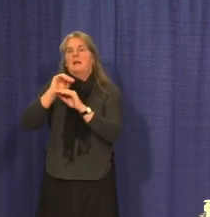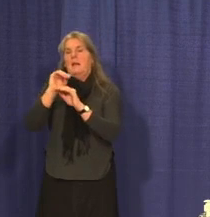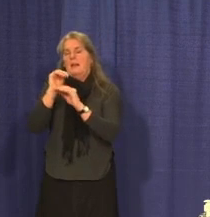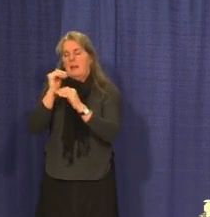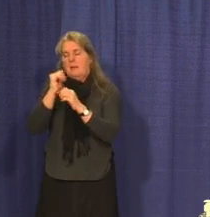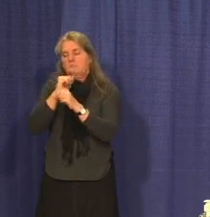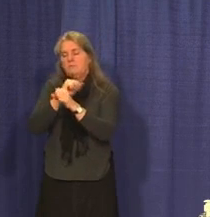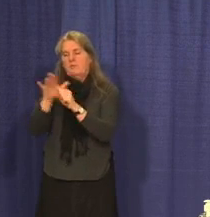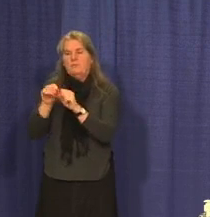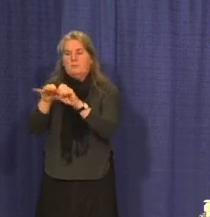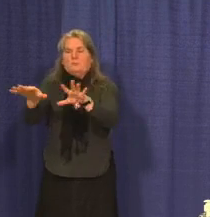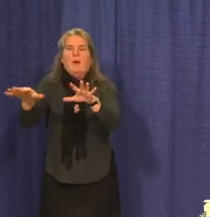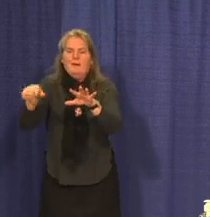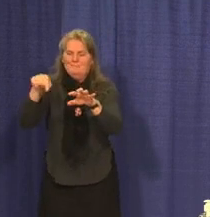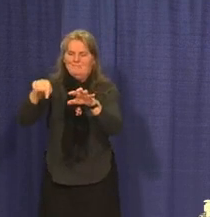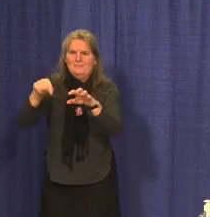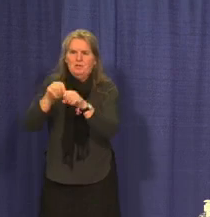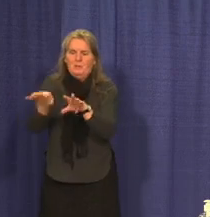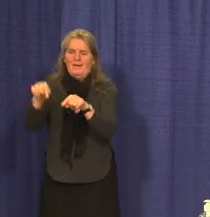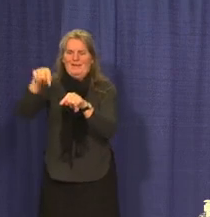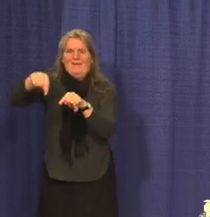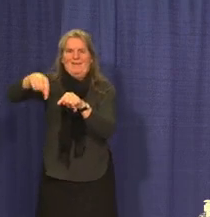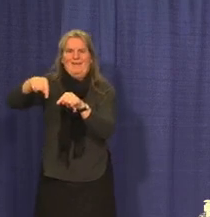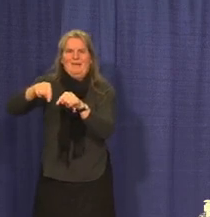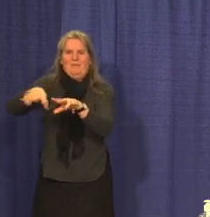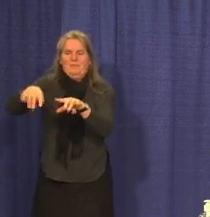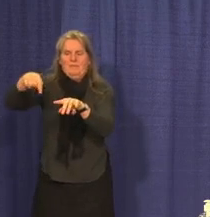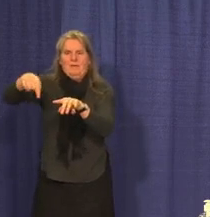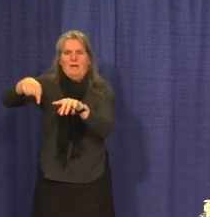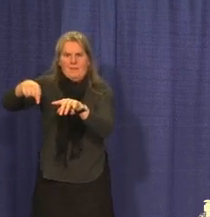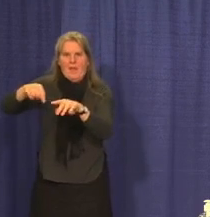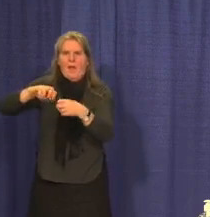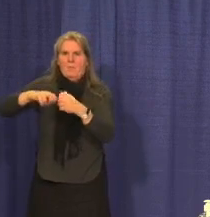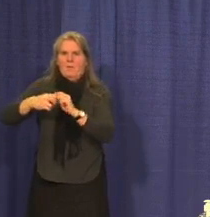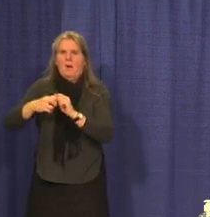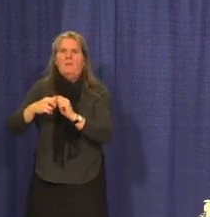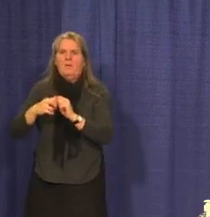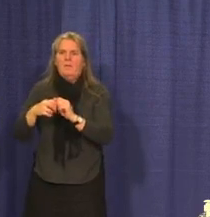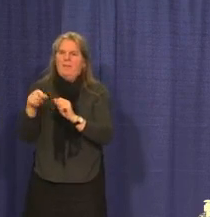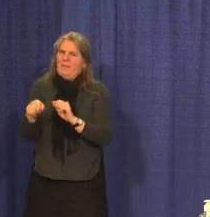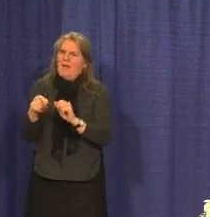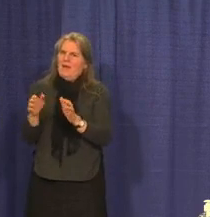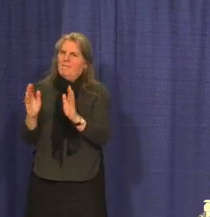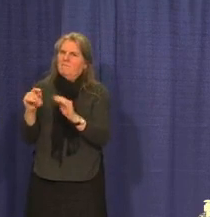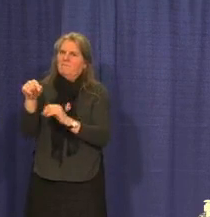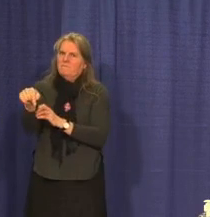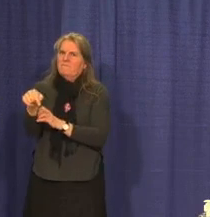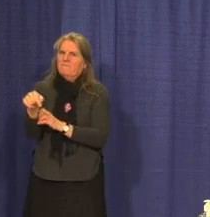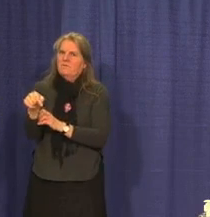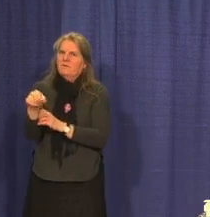outbreaks, how we prevent outbreaks from becoming large outbreaks or multiple outbreaks, or turning into community